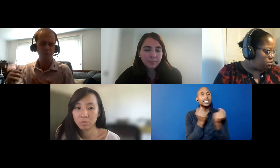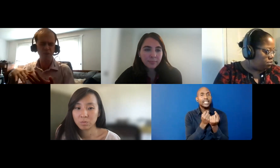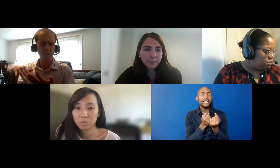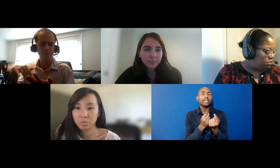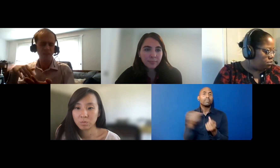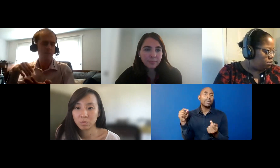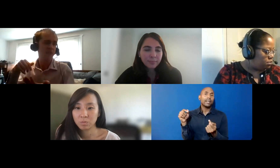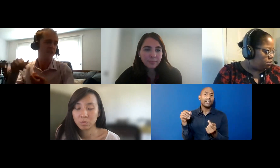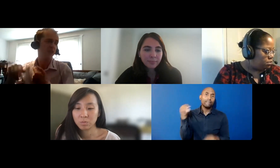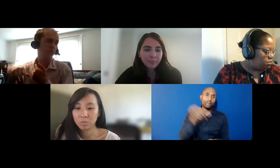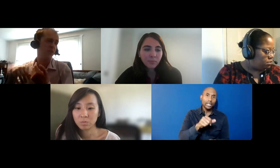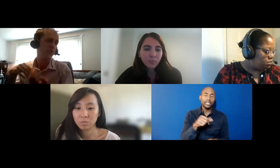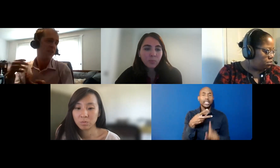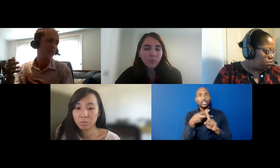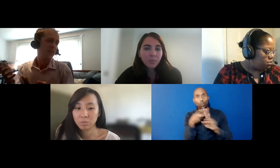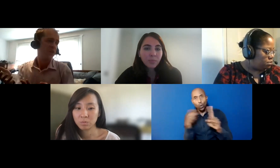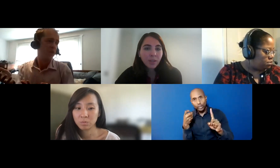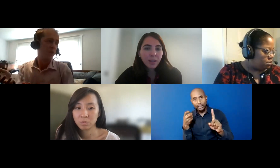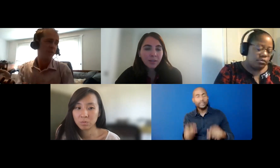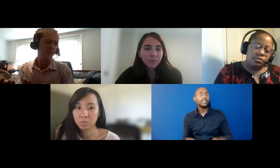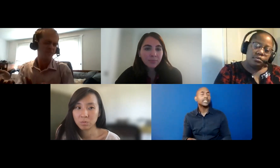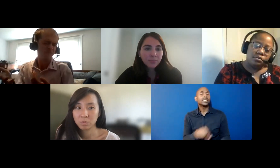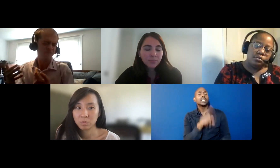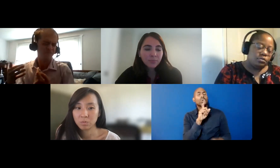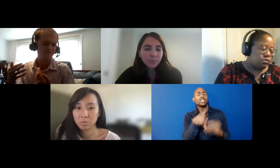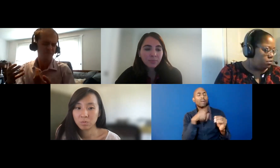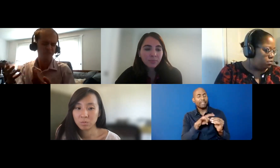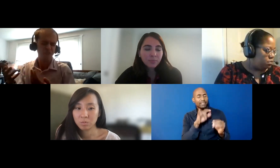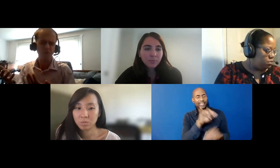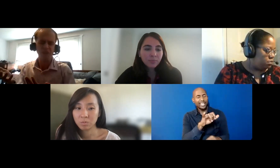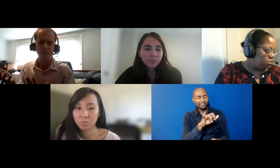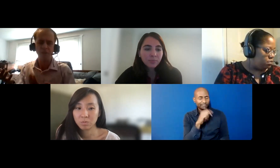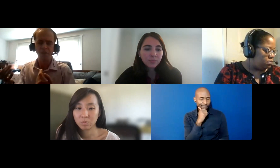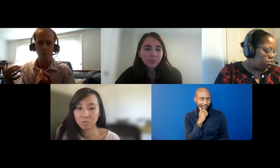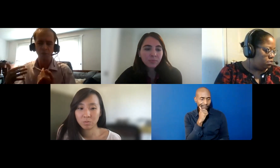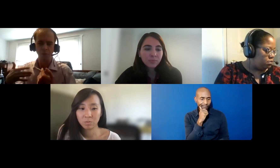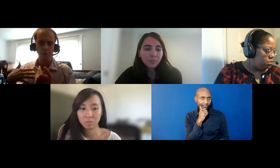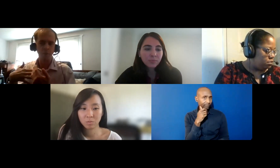Were there any steps that had to be taken in order to secure a dedicated funding source,